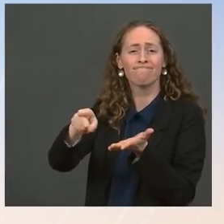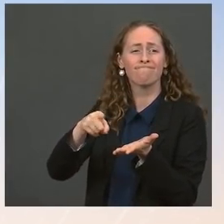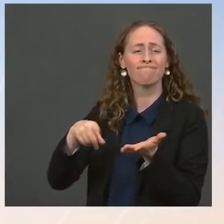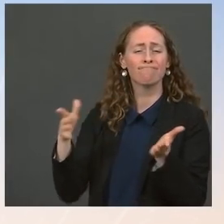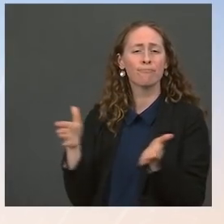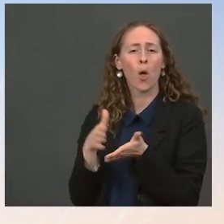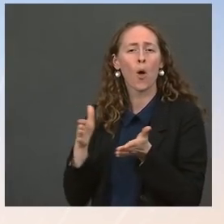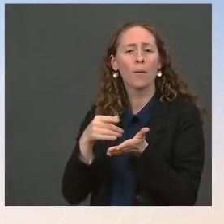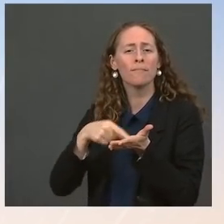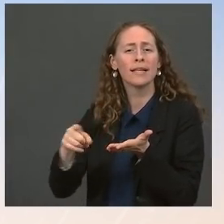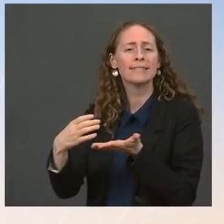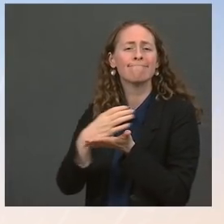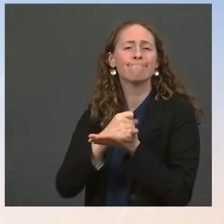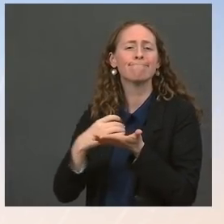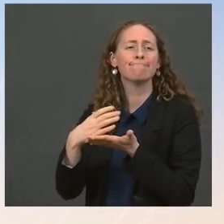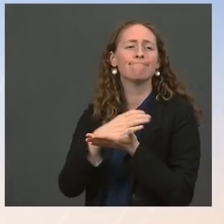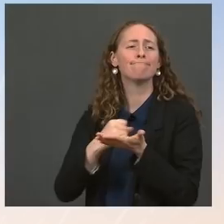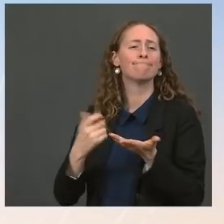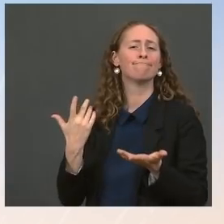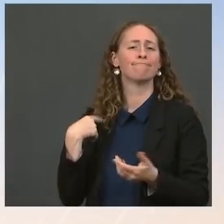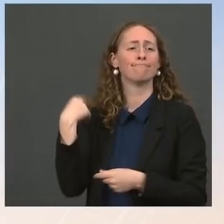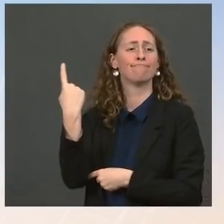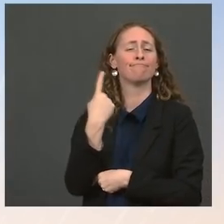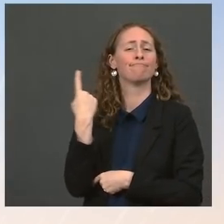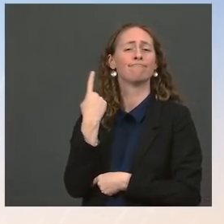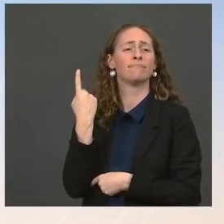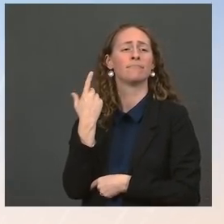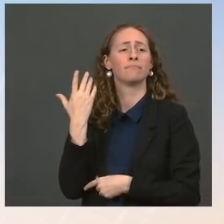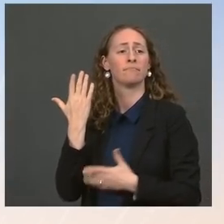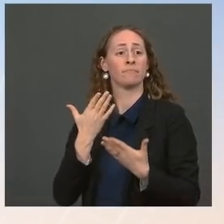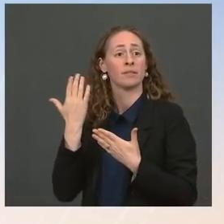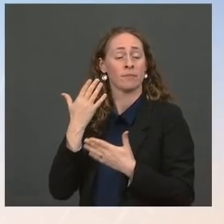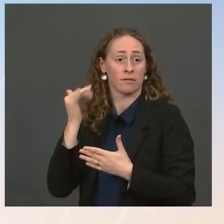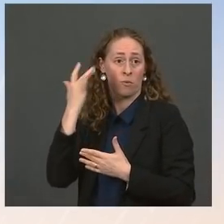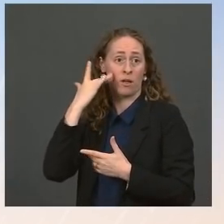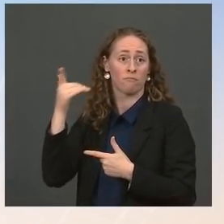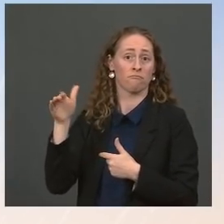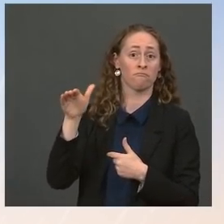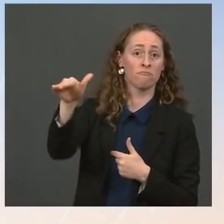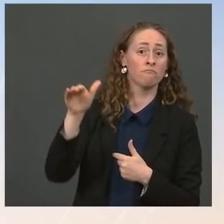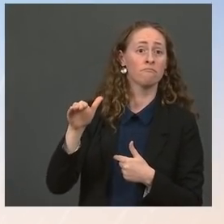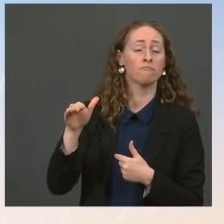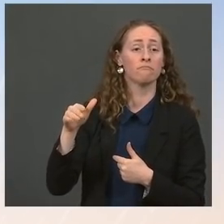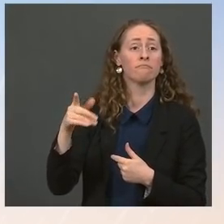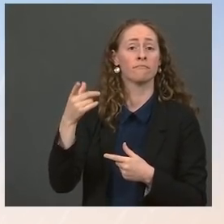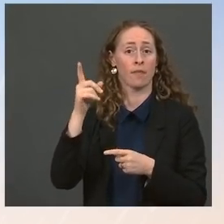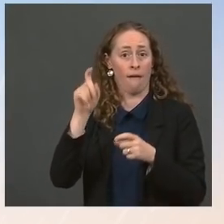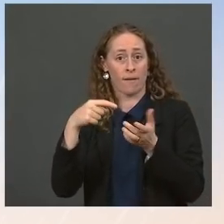Did the administration seek any assurances from Walmart that these changes won't affect their store workers